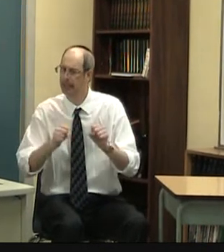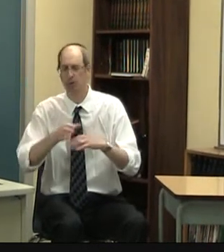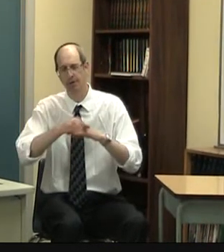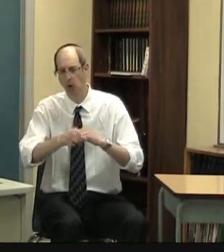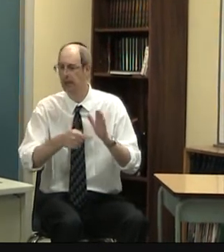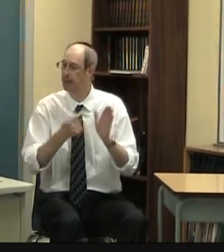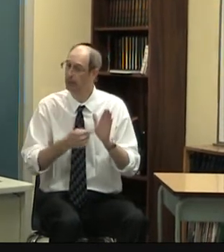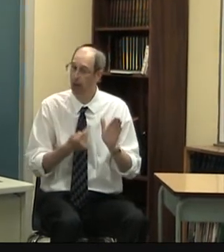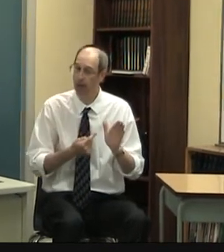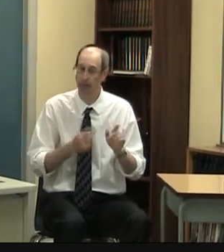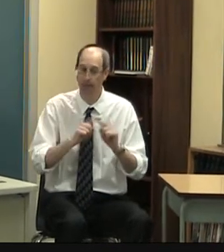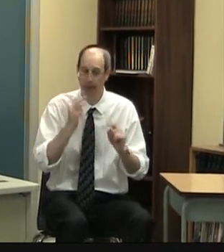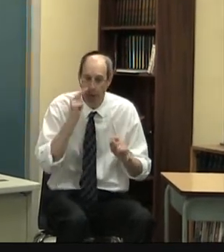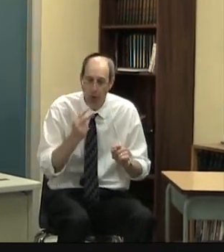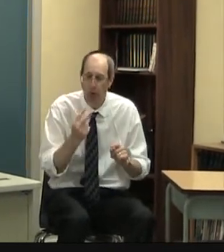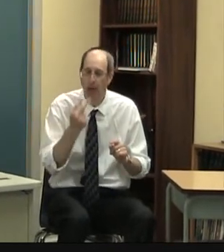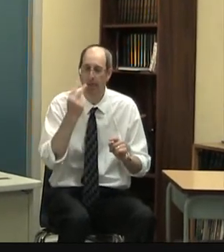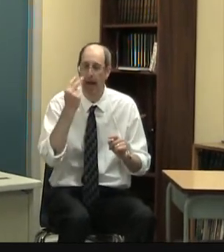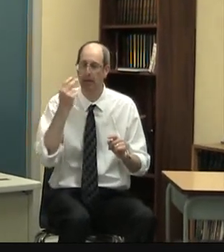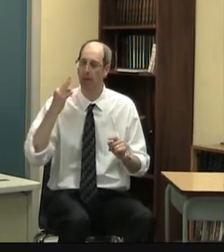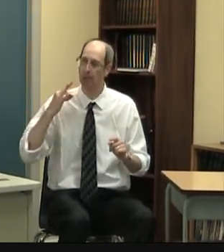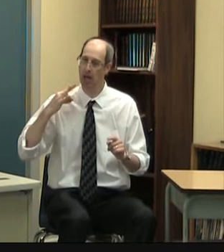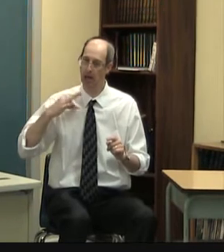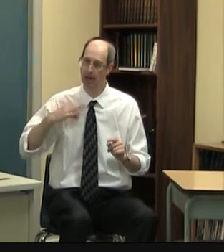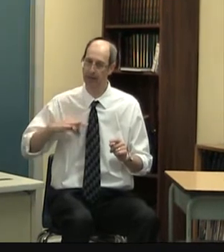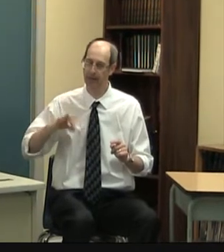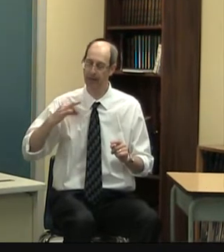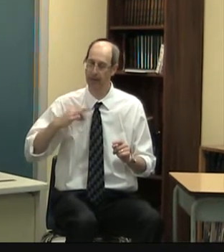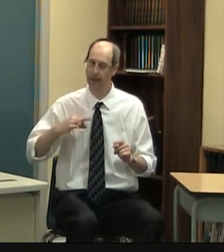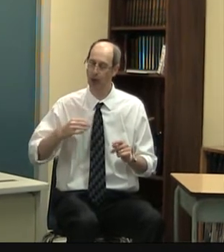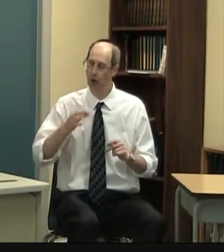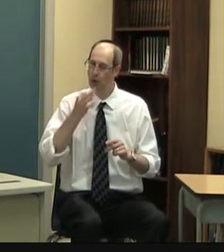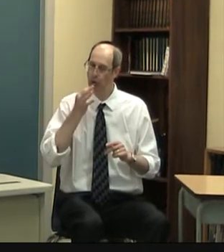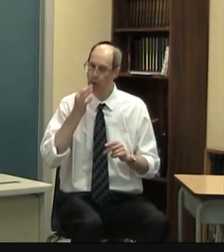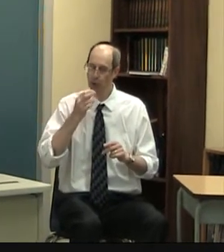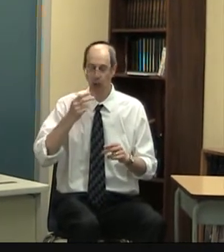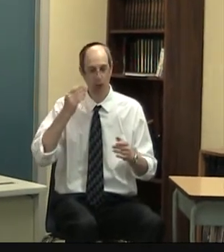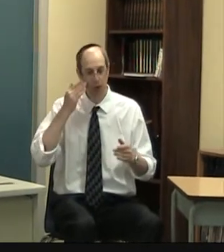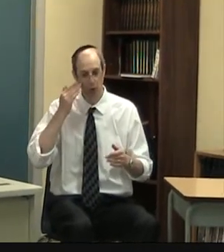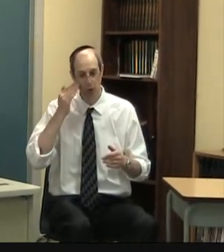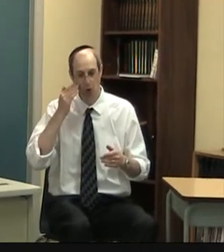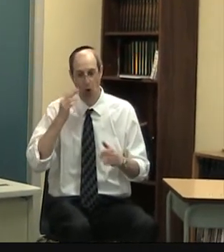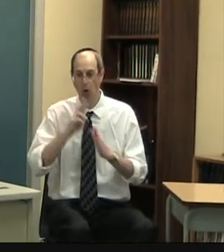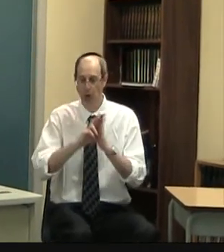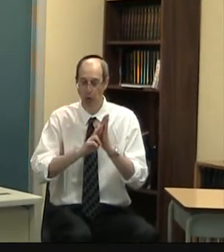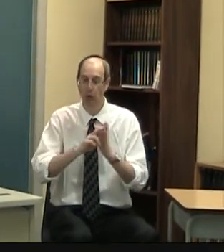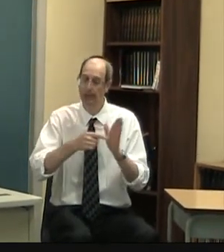But if you look back and you realize the benefits it won't take you very long to realize that although what the rules are something's a little bit demanding